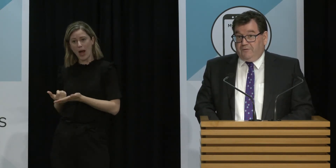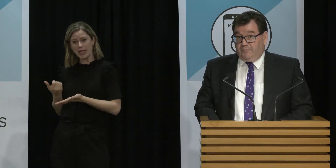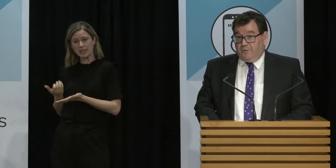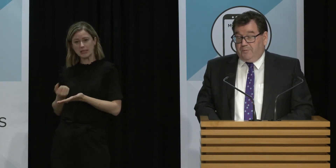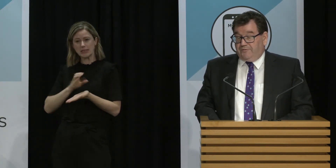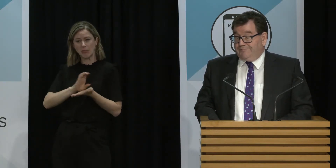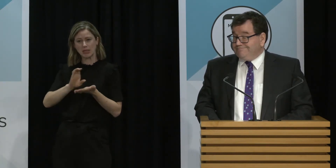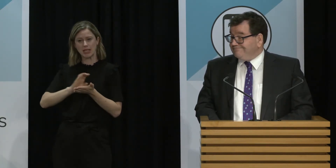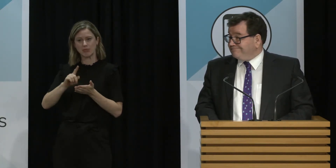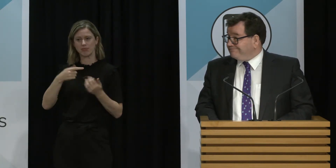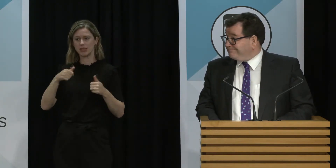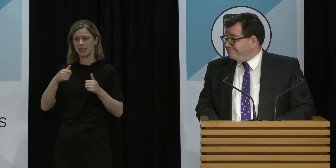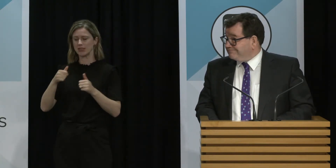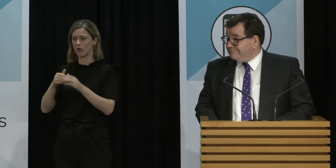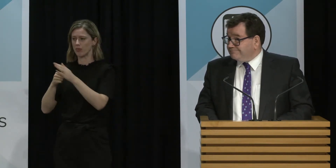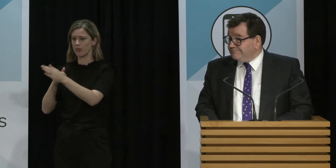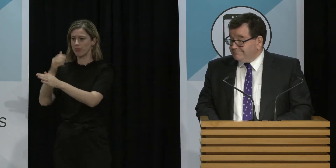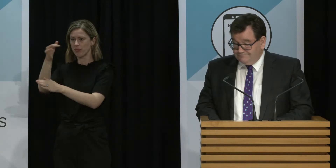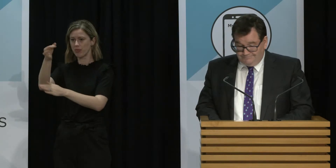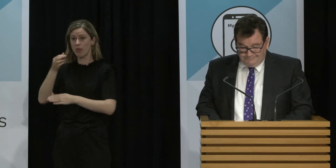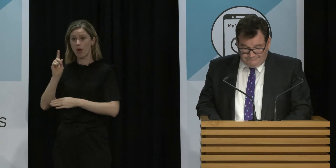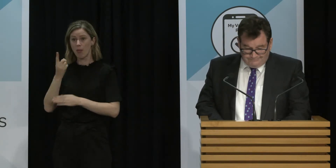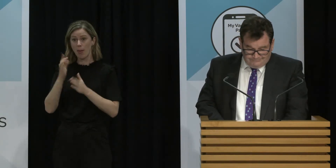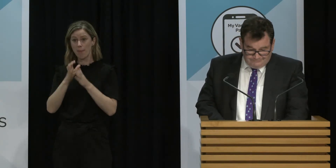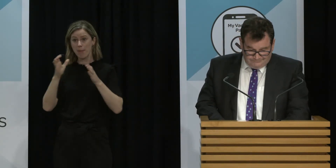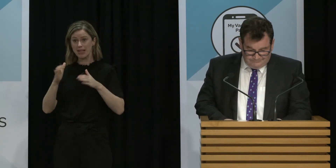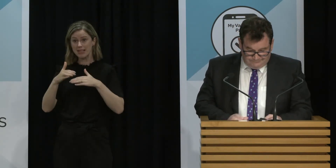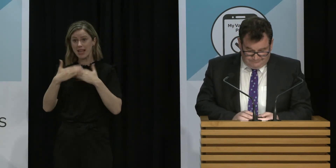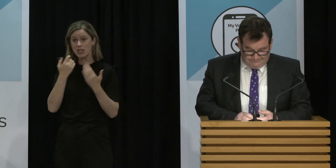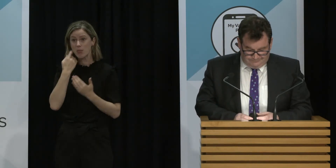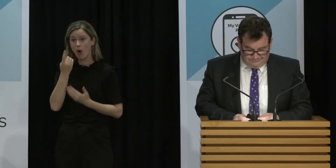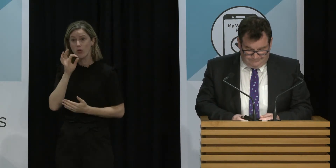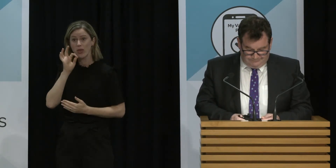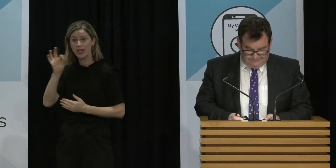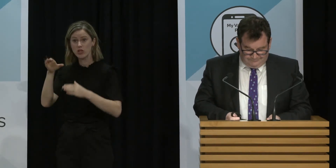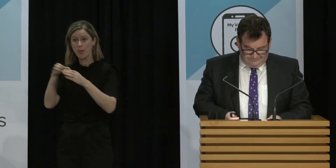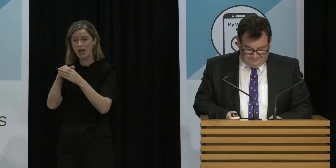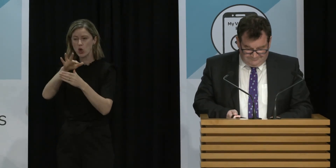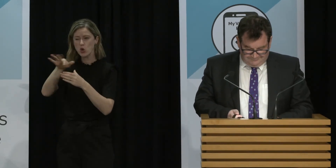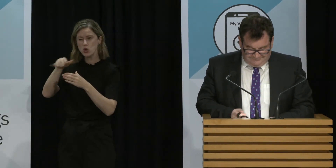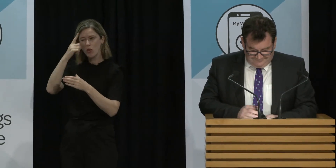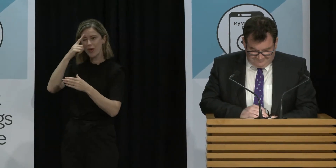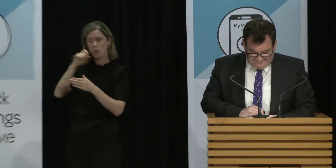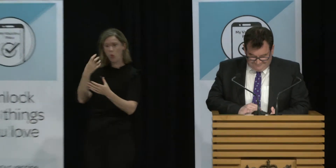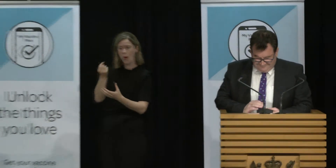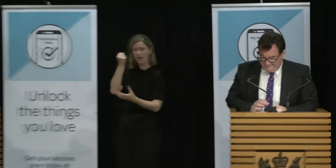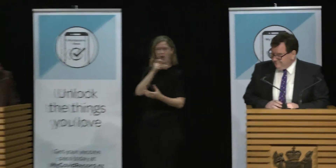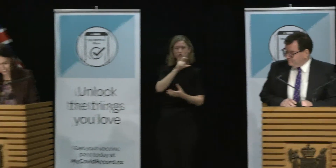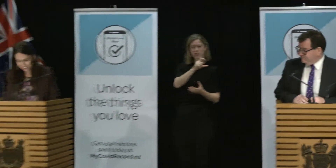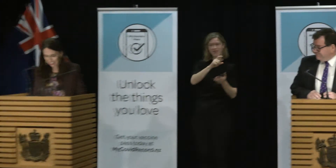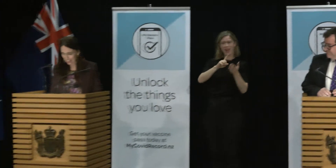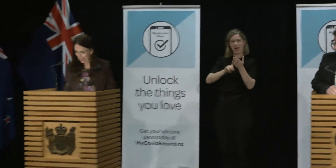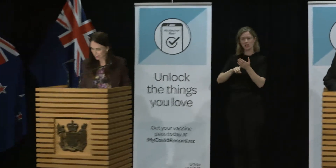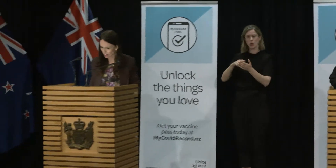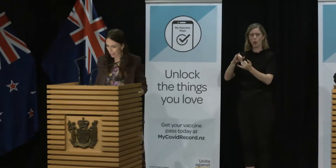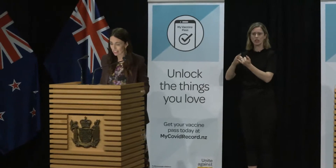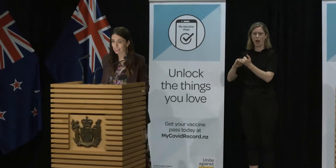unemployment rate. So I think in that sense the wage subsidy scleem in particular has served its purpose.